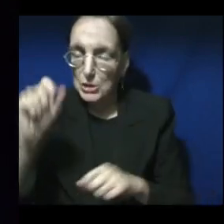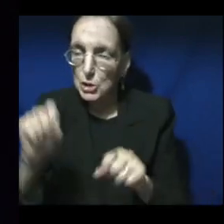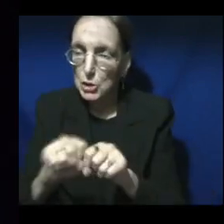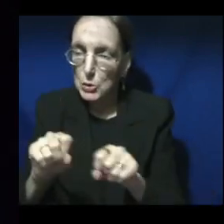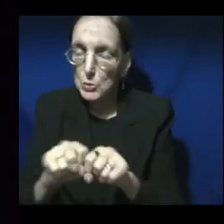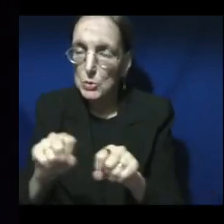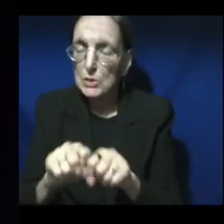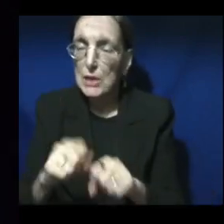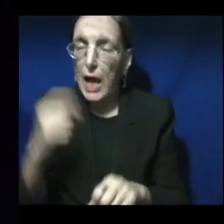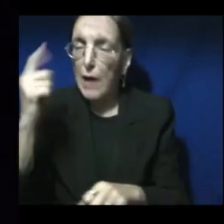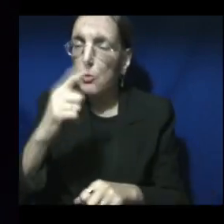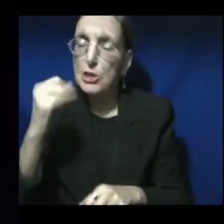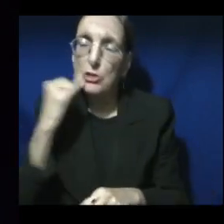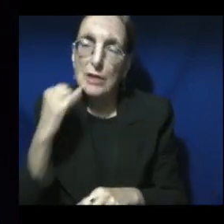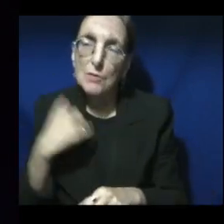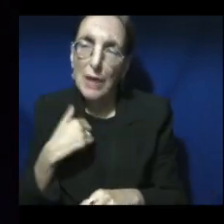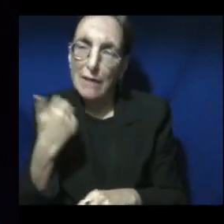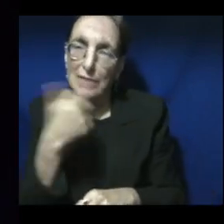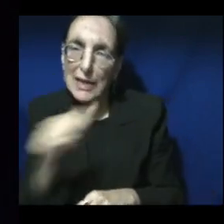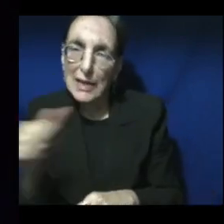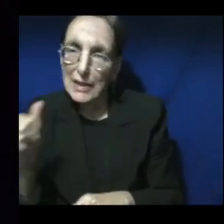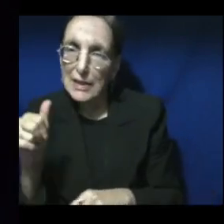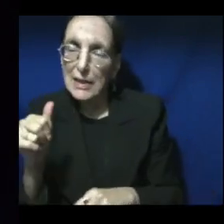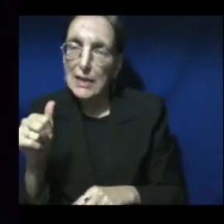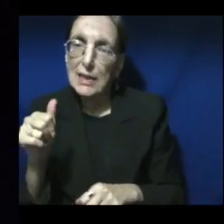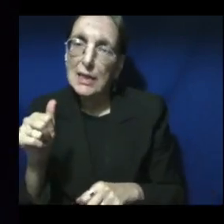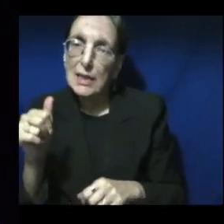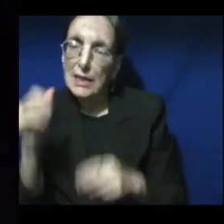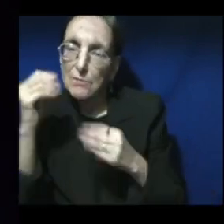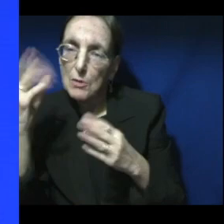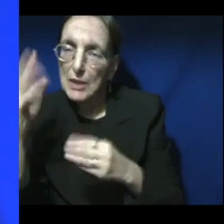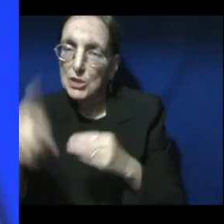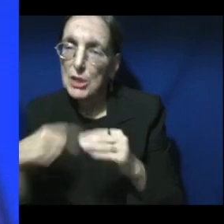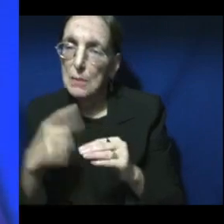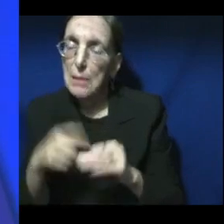power of that versus the power of spoken words? JONAH BERGER: Yeah. You know, I think a lot about